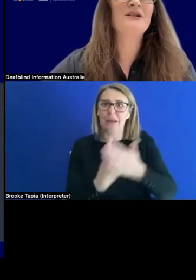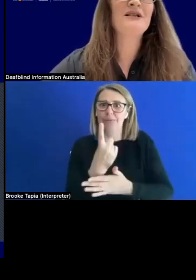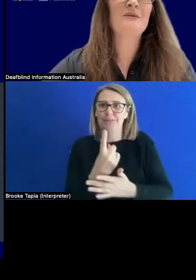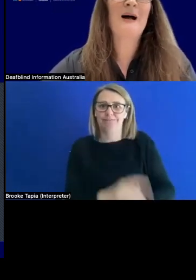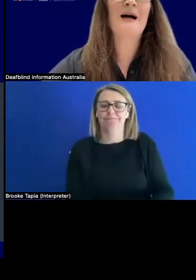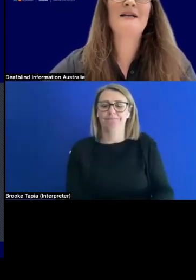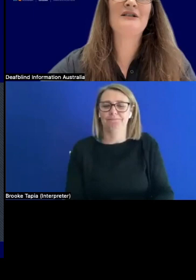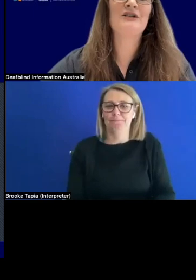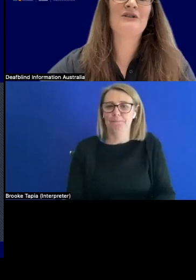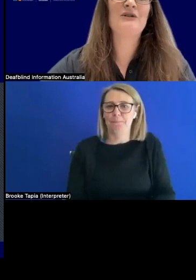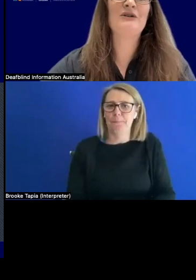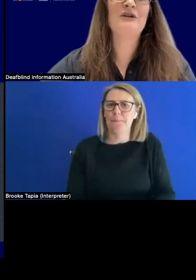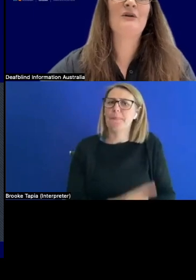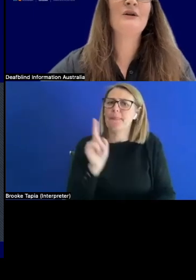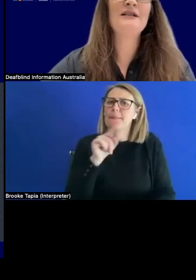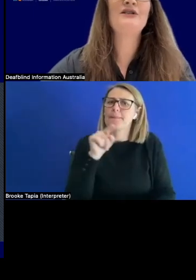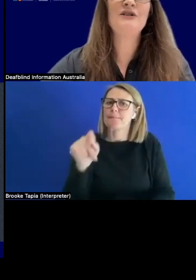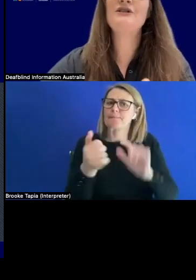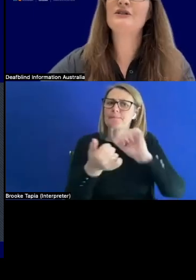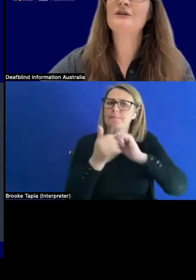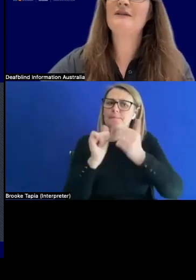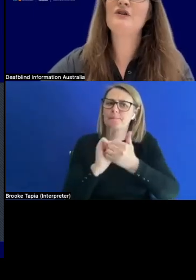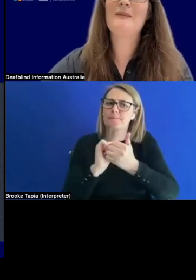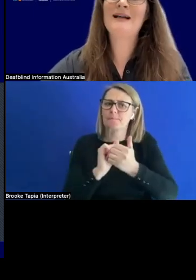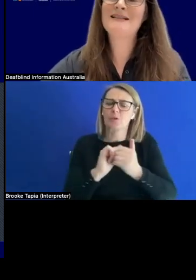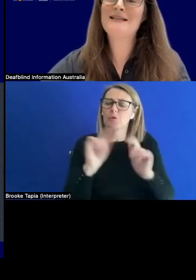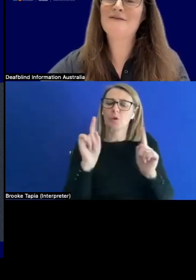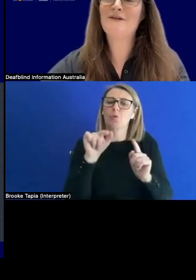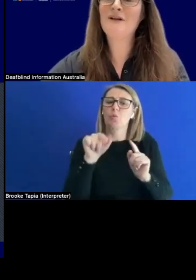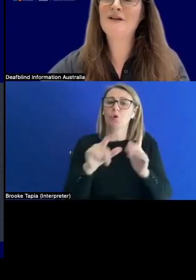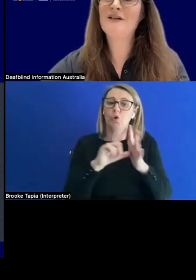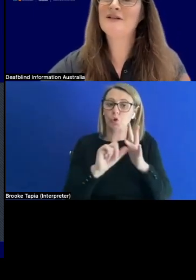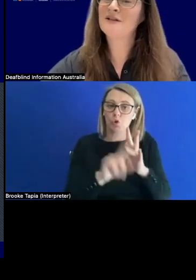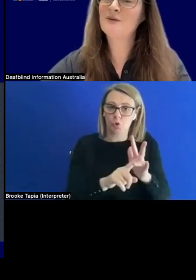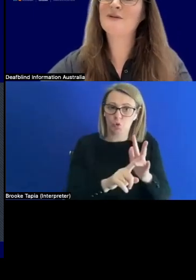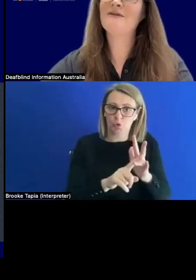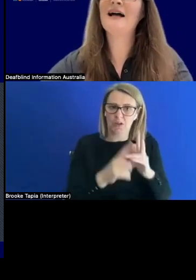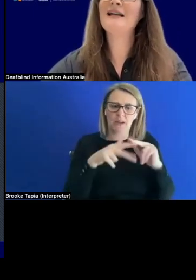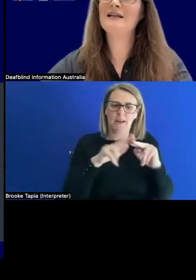What did your partner do? What did you do if your partner didn’t follow you? So you’re inviting and